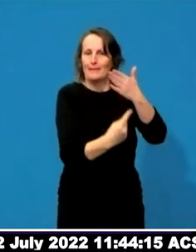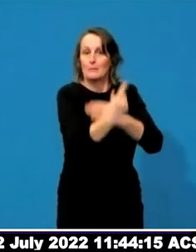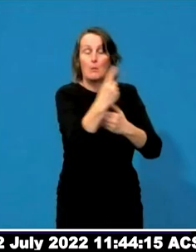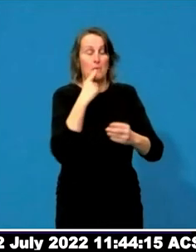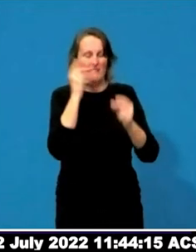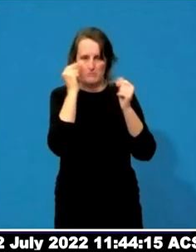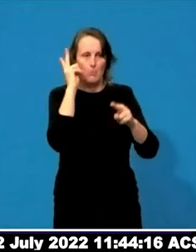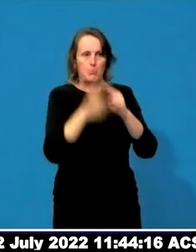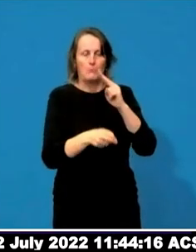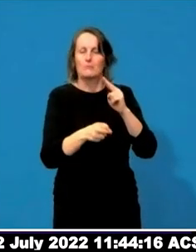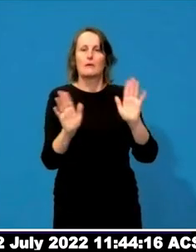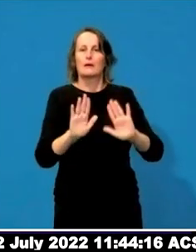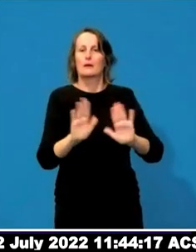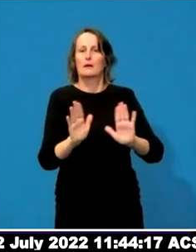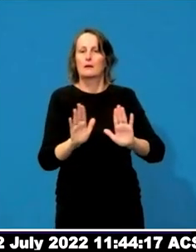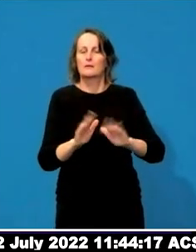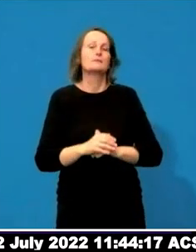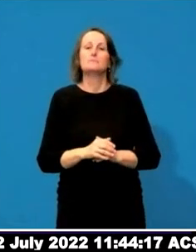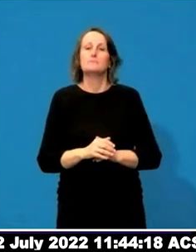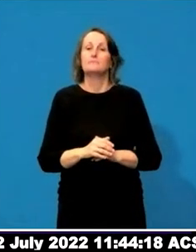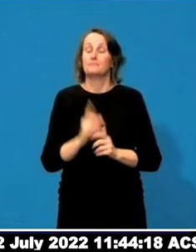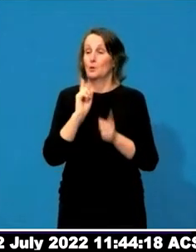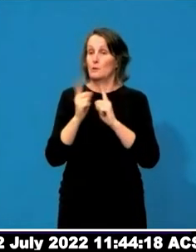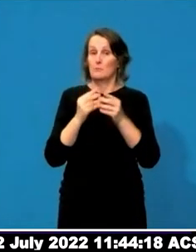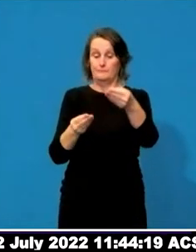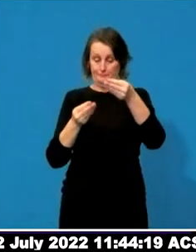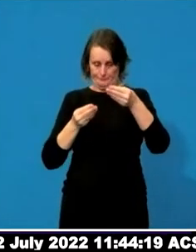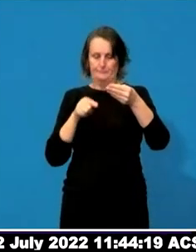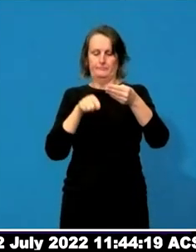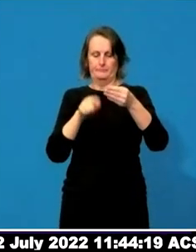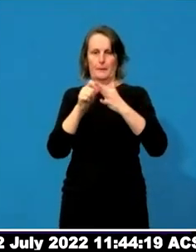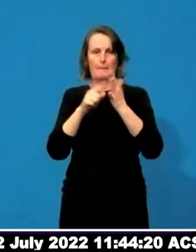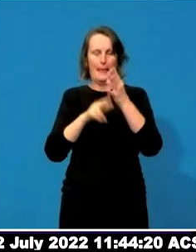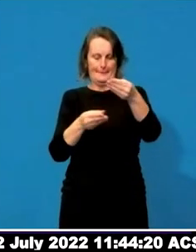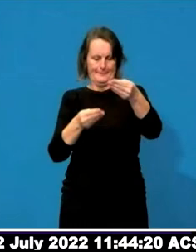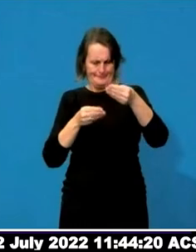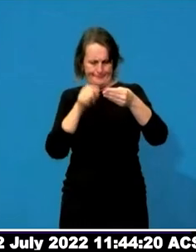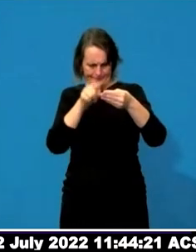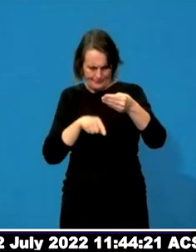We've gotten the plan and the person's support,